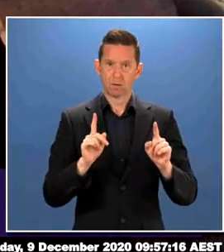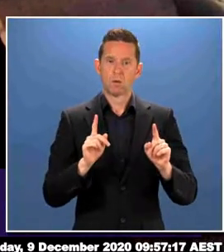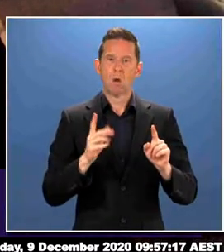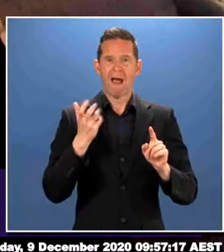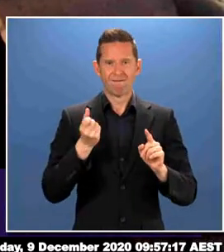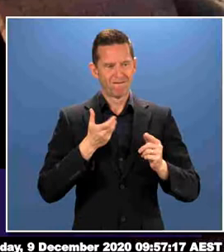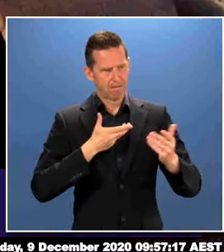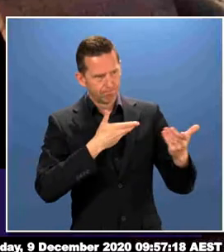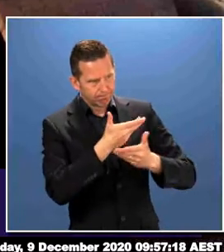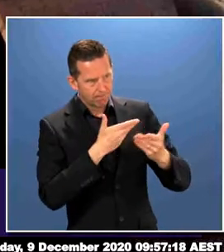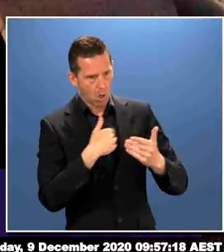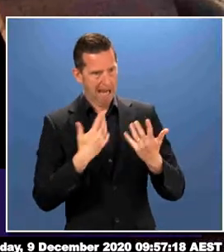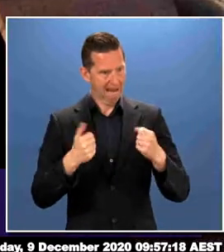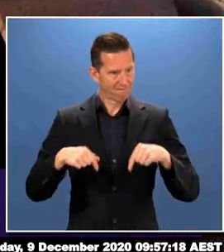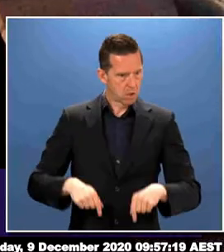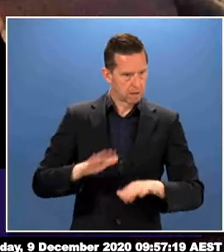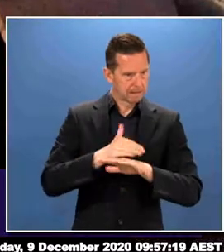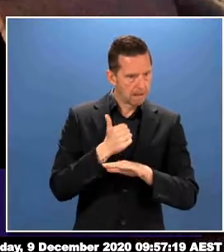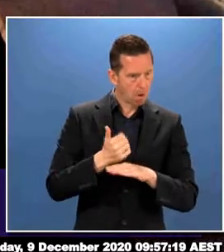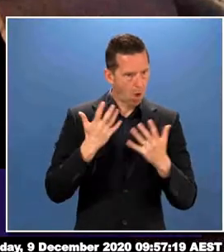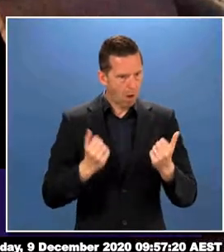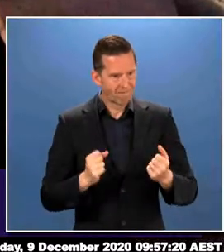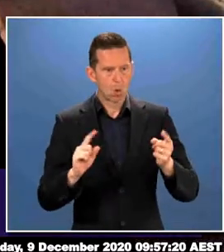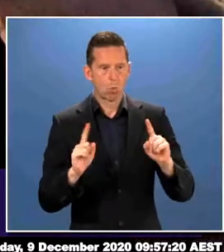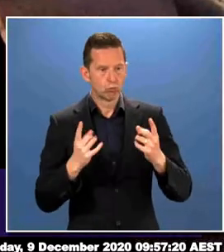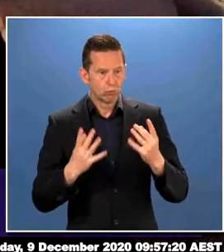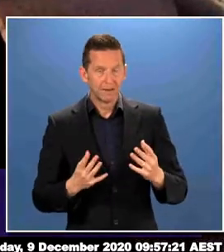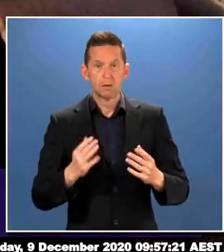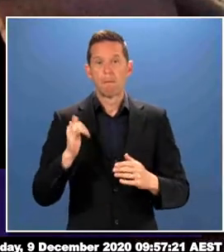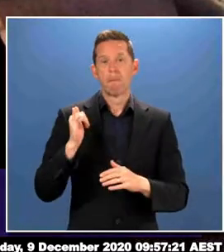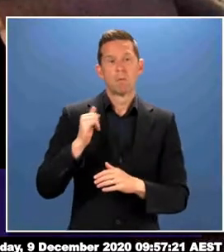saying, you know, we might have better lighting or we have different